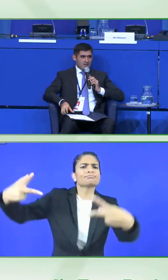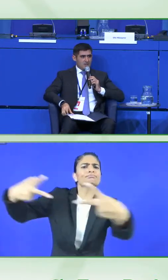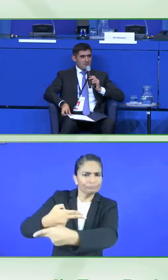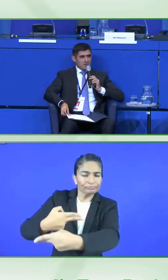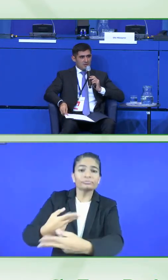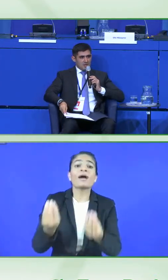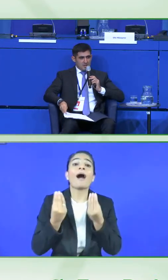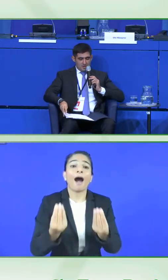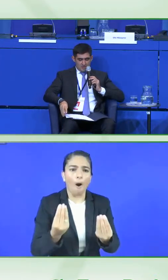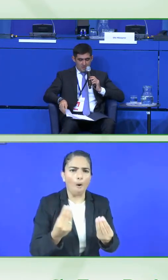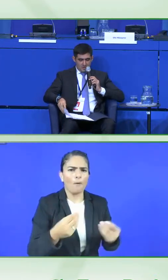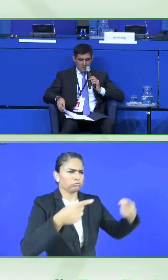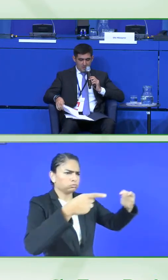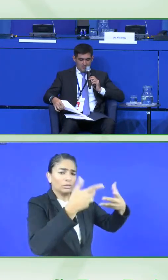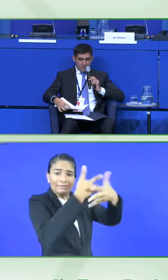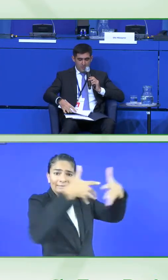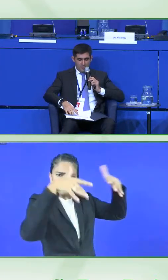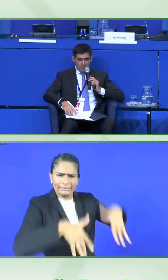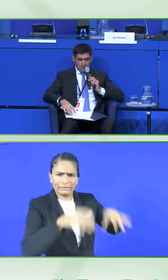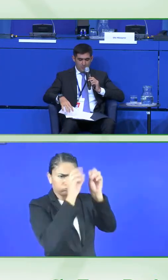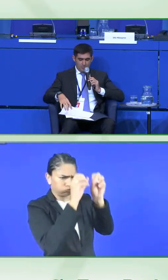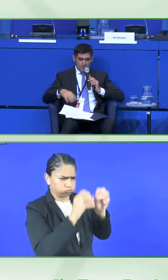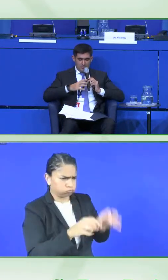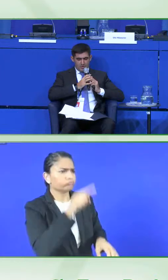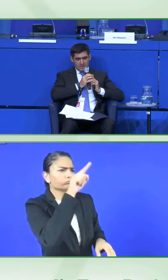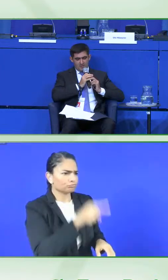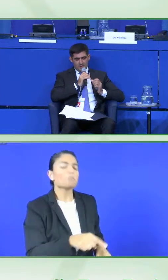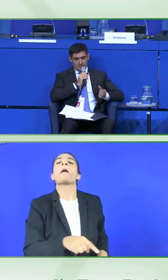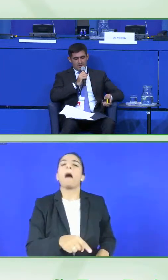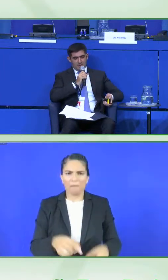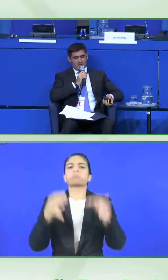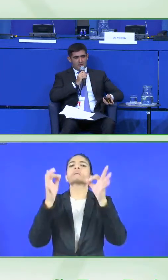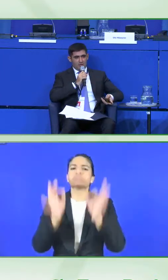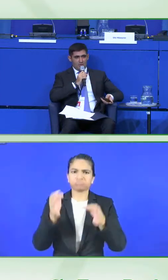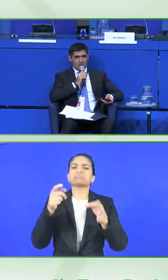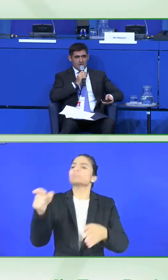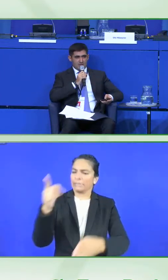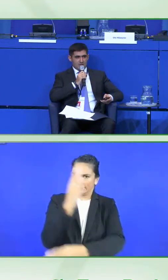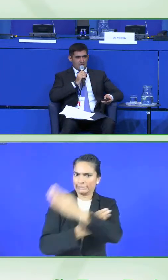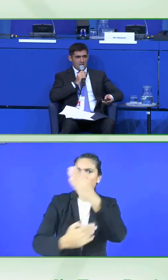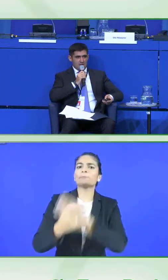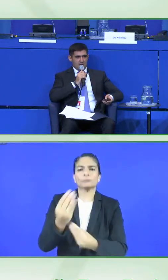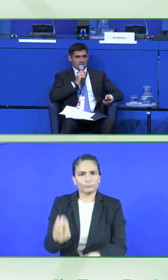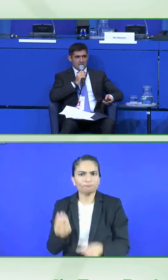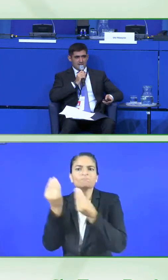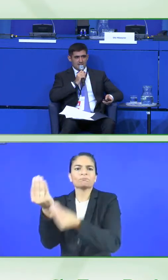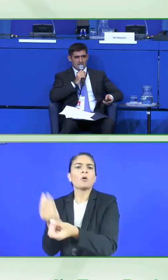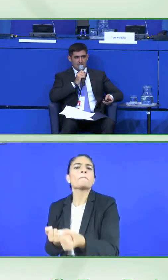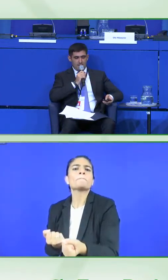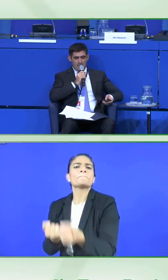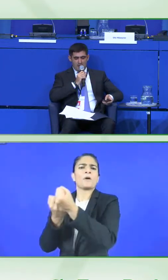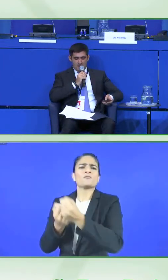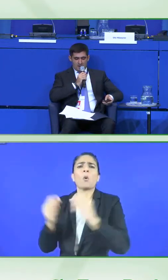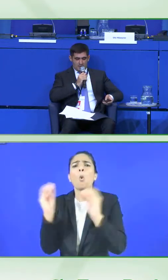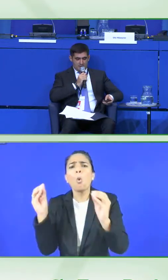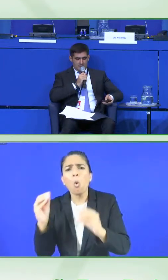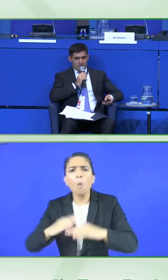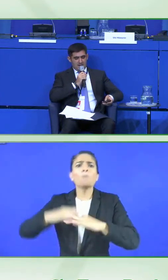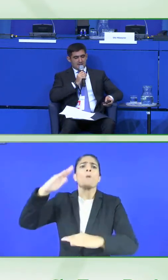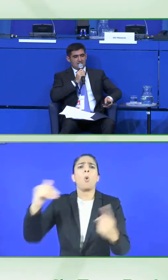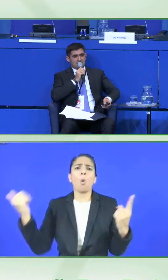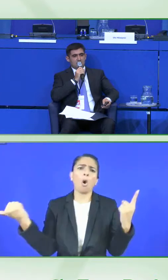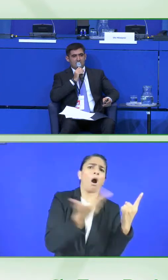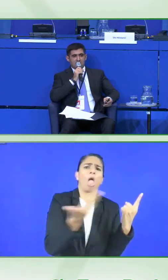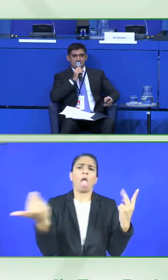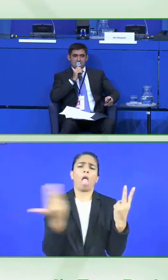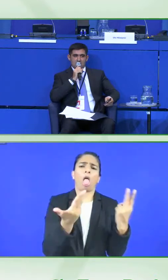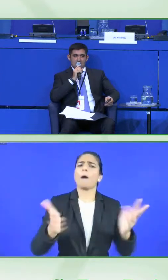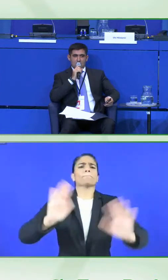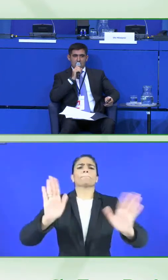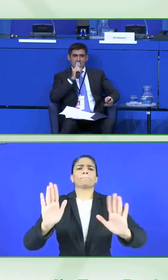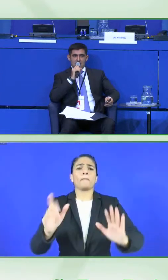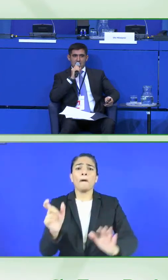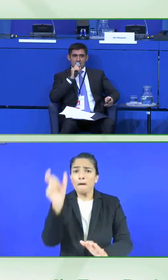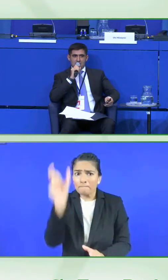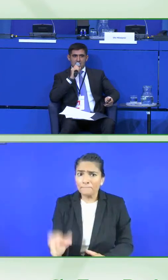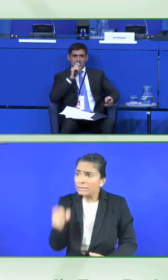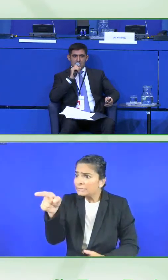This system pulls information are more than 80 stakeholders, calculates, and why is the